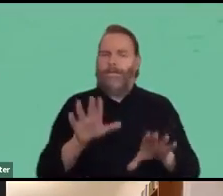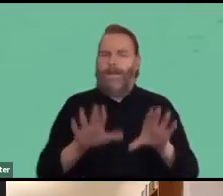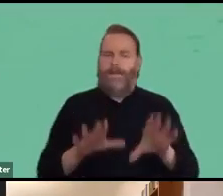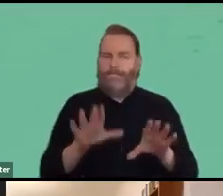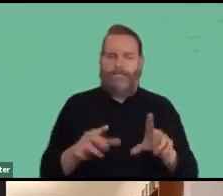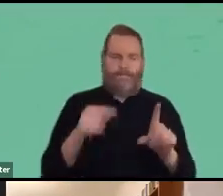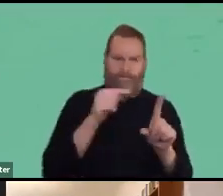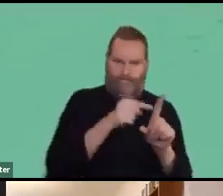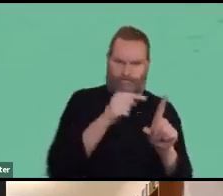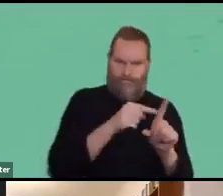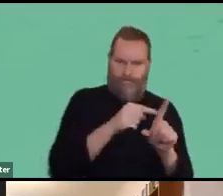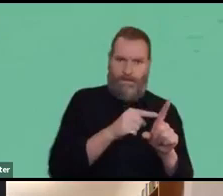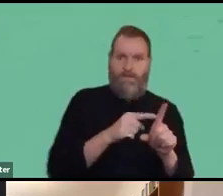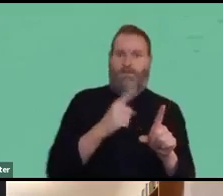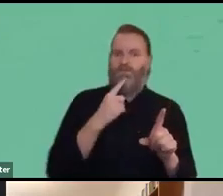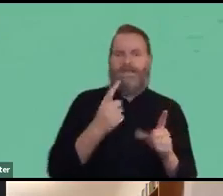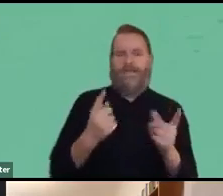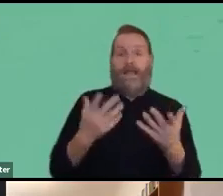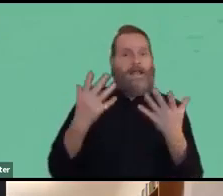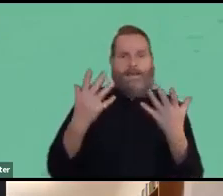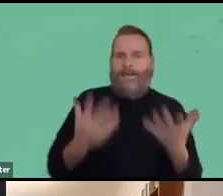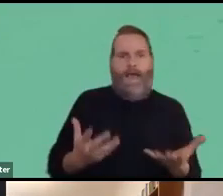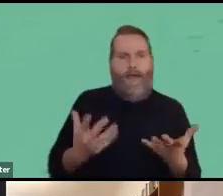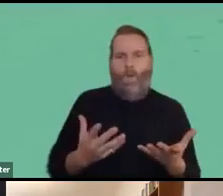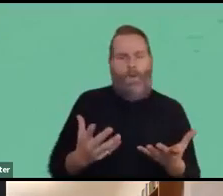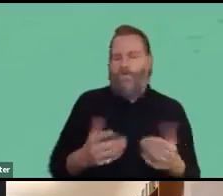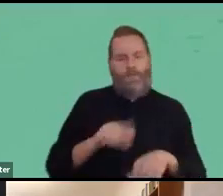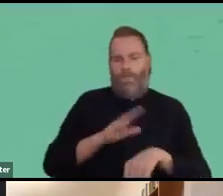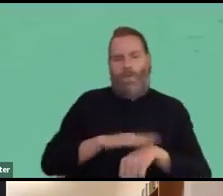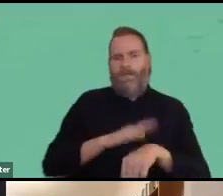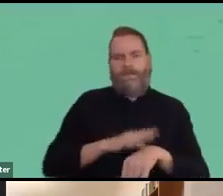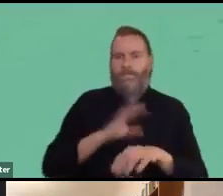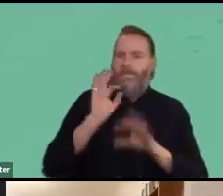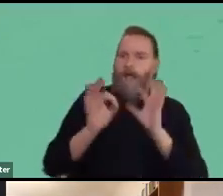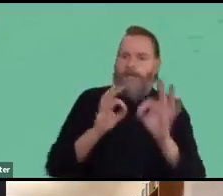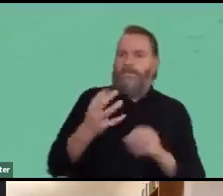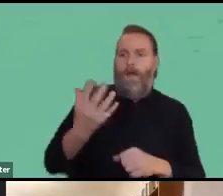this is the time to be asking for a pay rise especially when so many people are losing jobs,